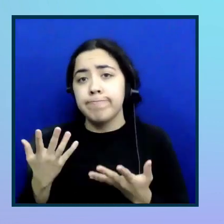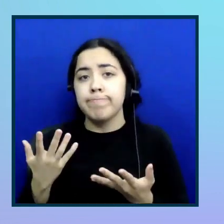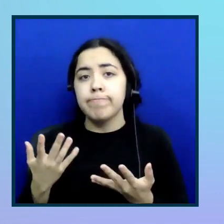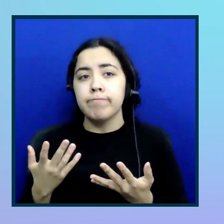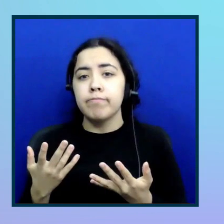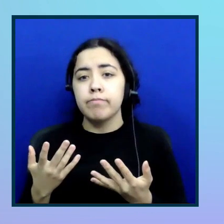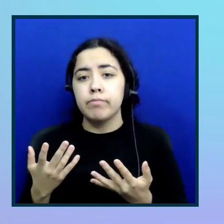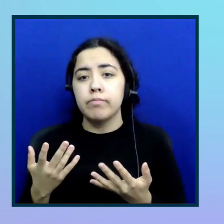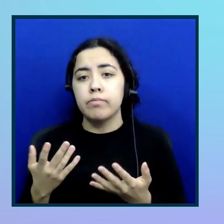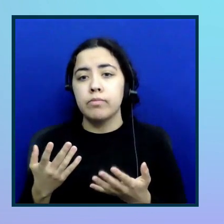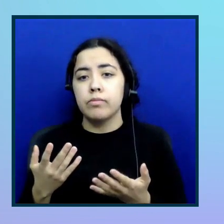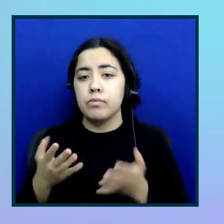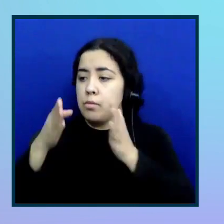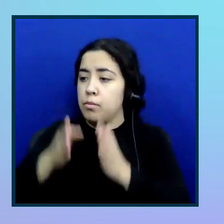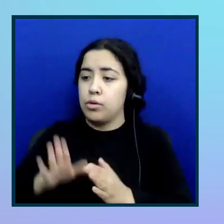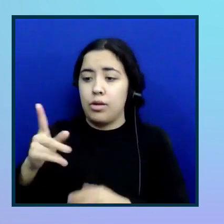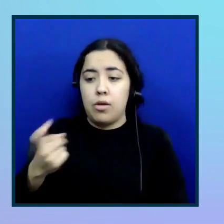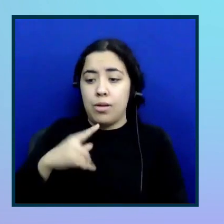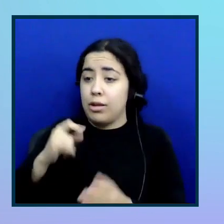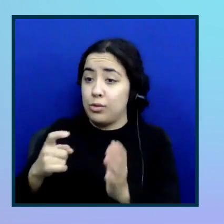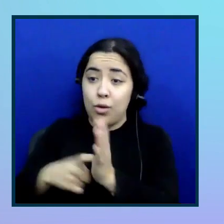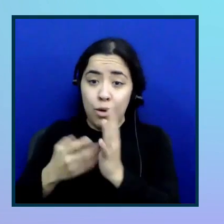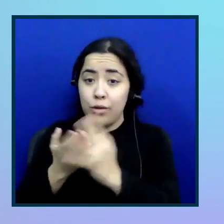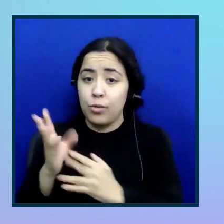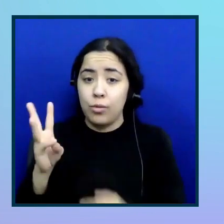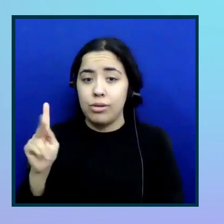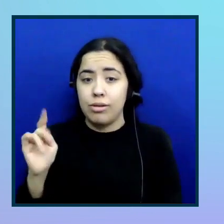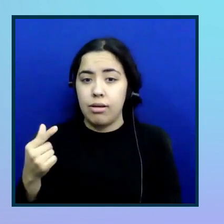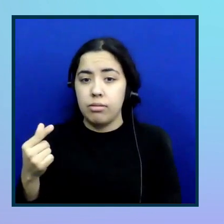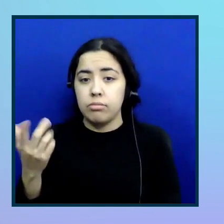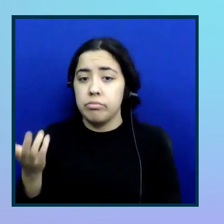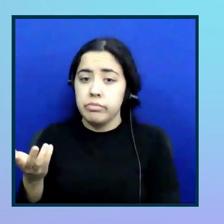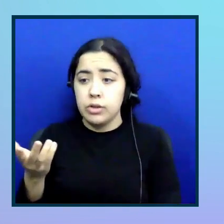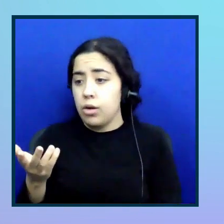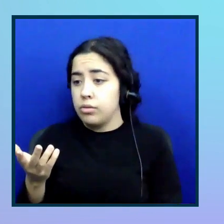As the person's question states it's required by with WCAG so go for it.